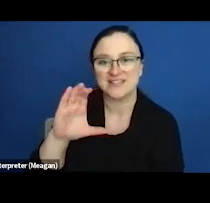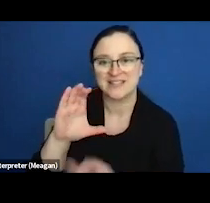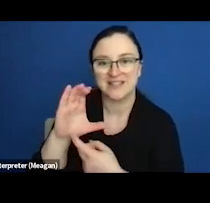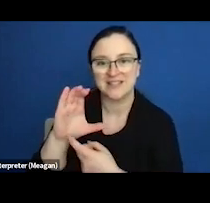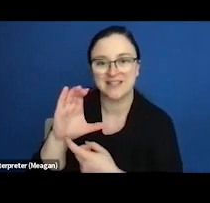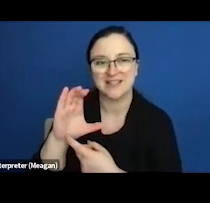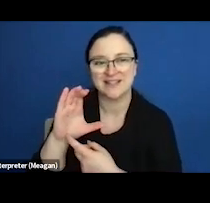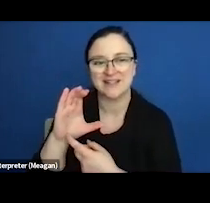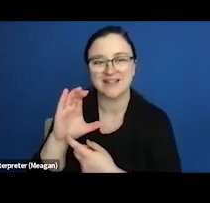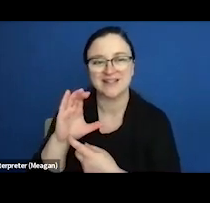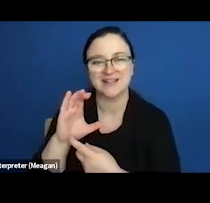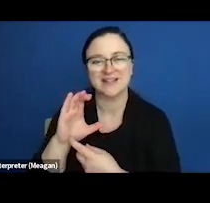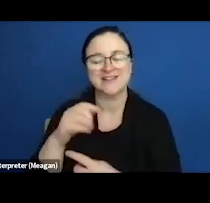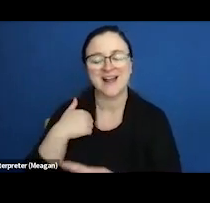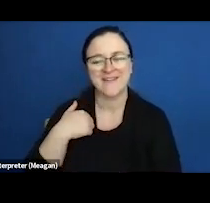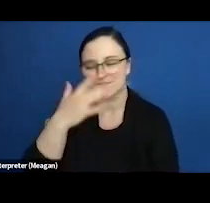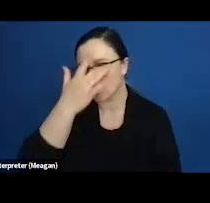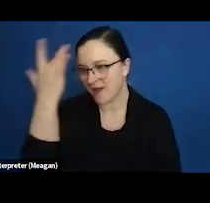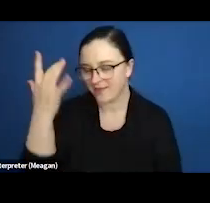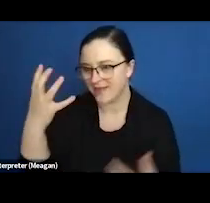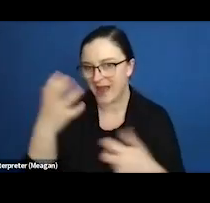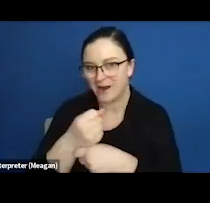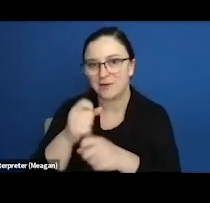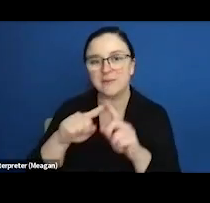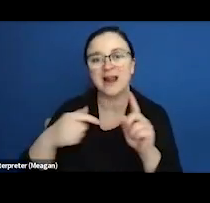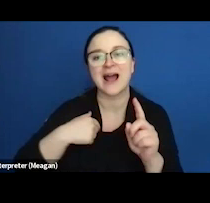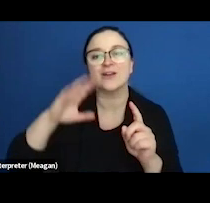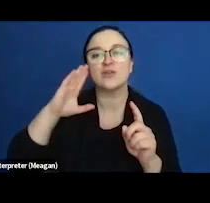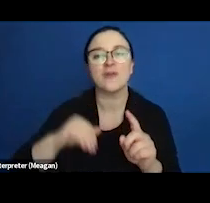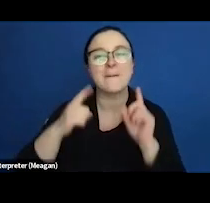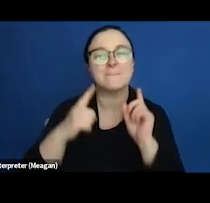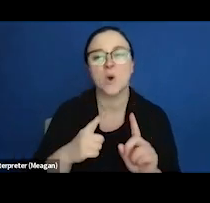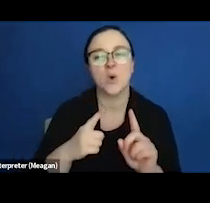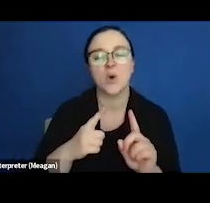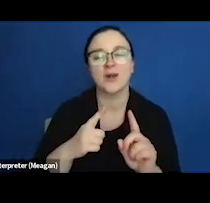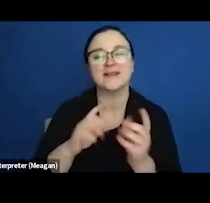Gosh, I always forget the acronym of that, but I know it's to count the number of units of housing